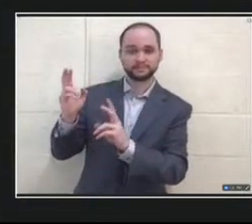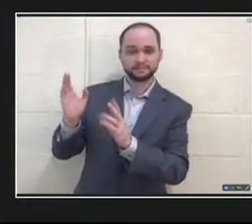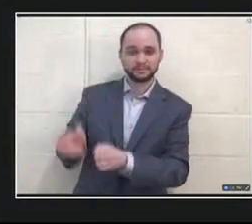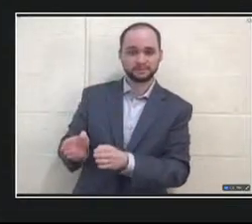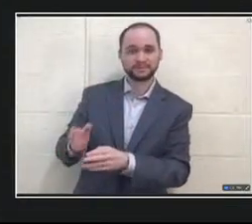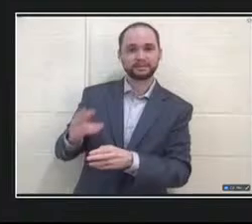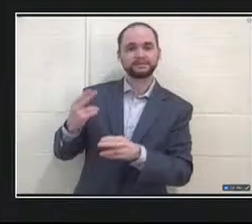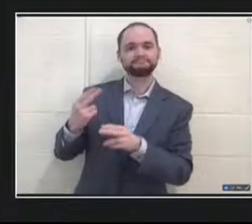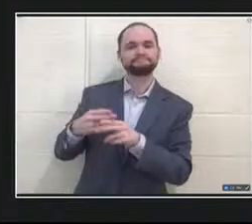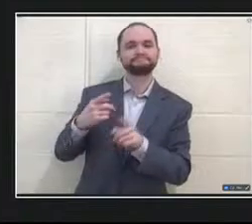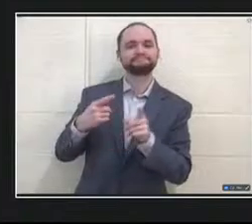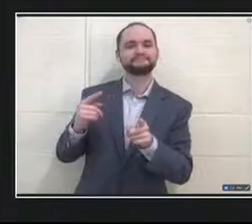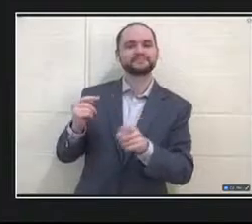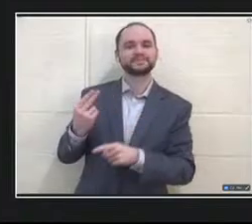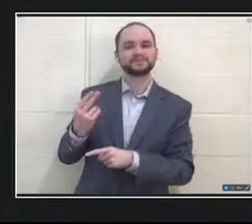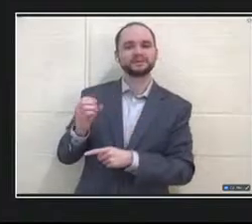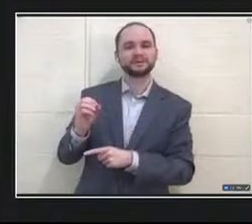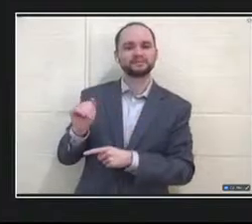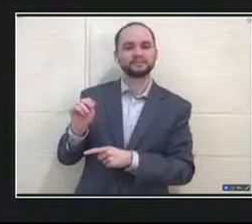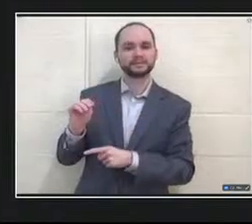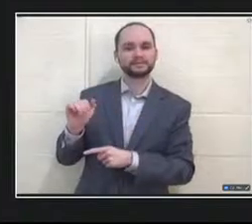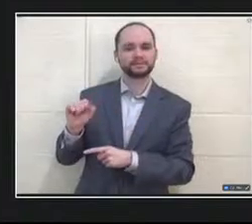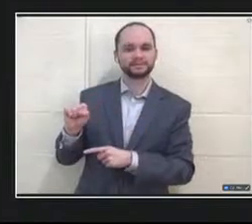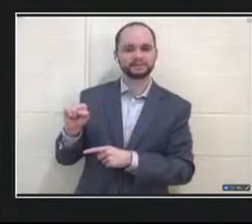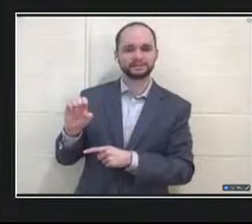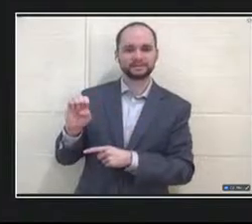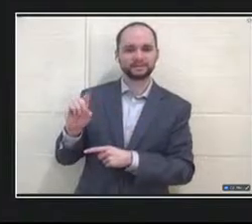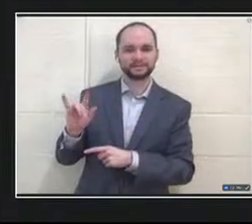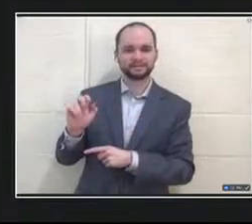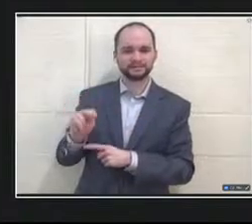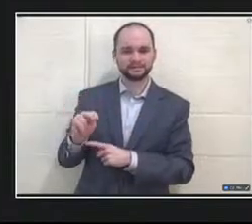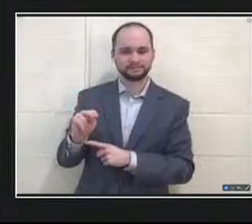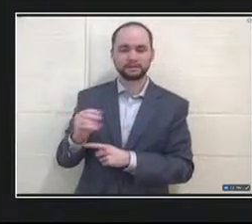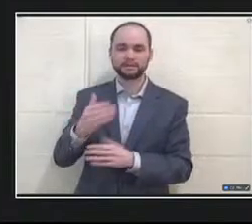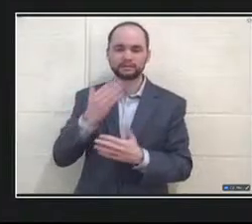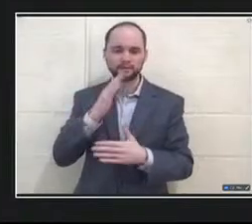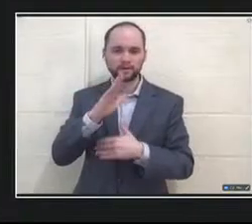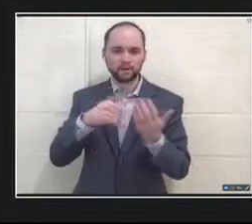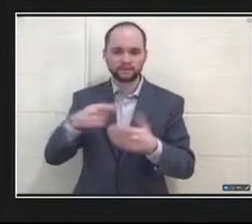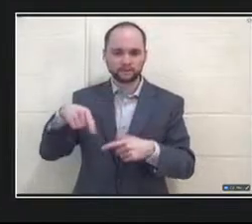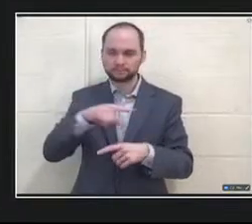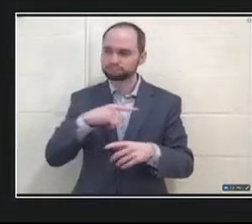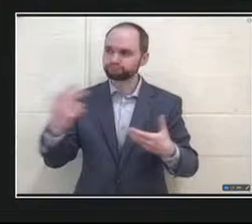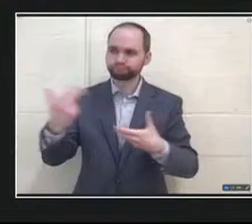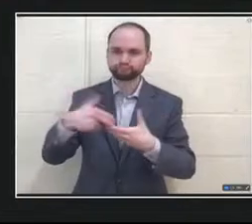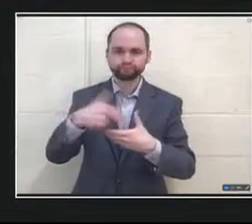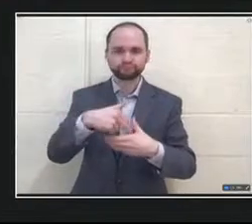And thank you for all those who joined us today. I wish you all a wonderful afternoon.